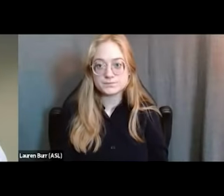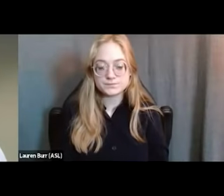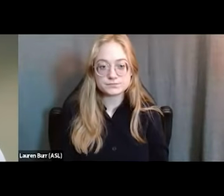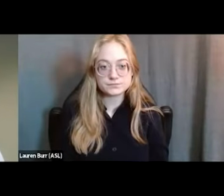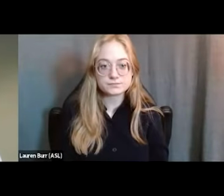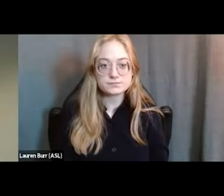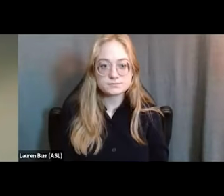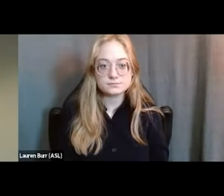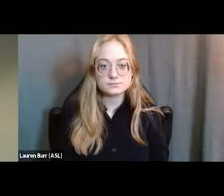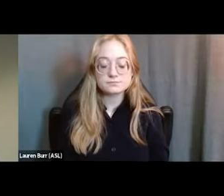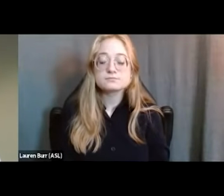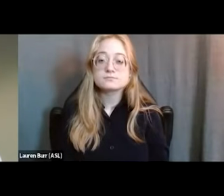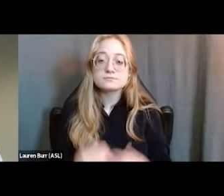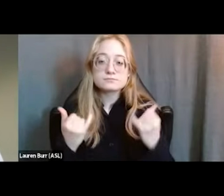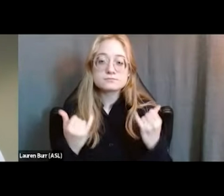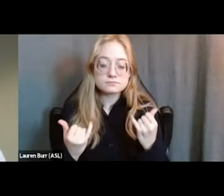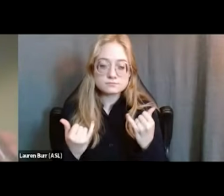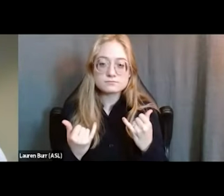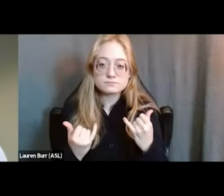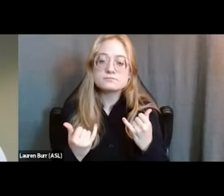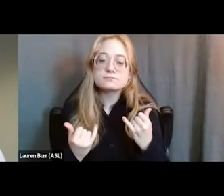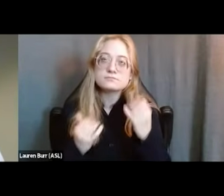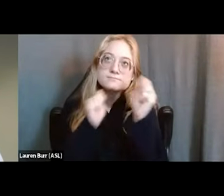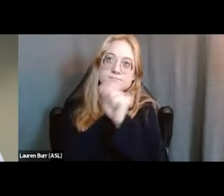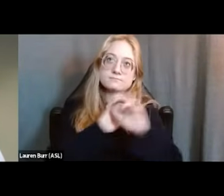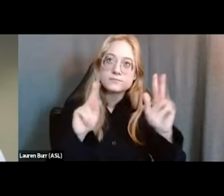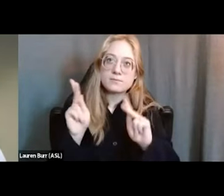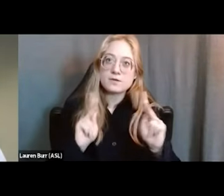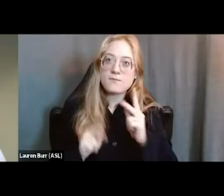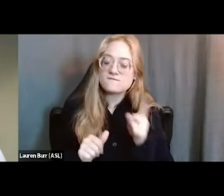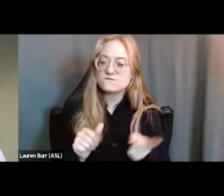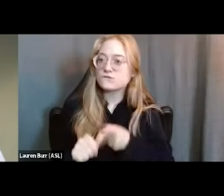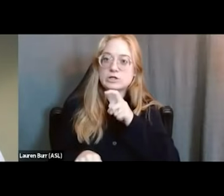So when we're thinking about those who are experiencing homelessness for the first time, as an older adult,